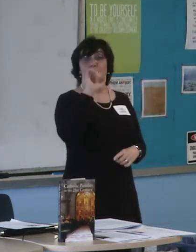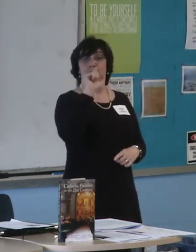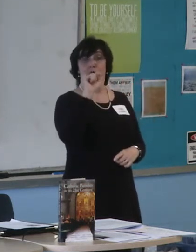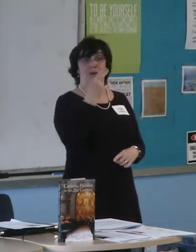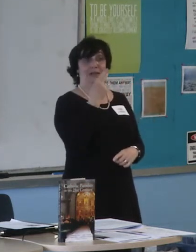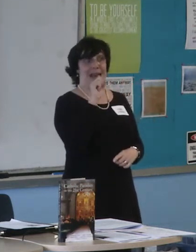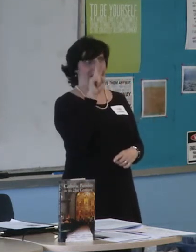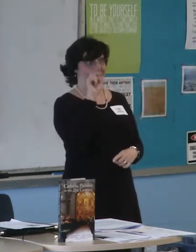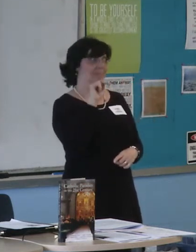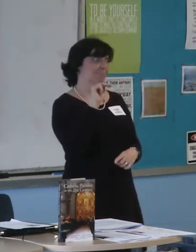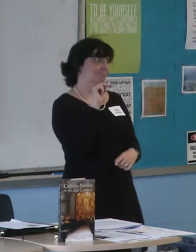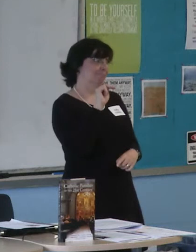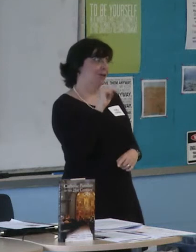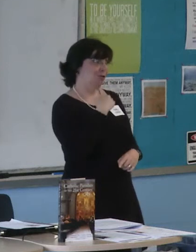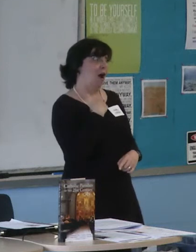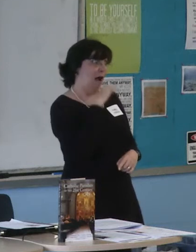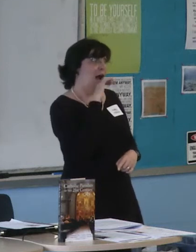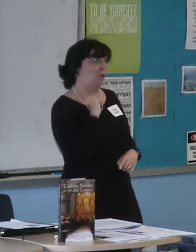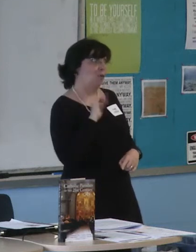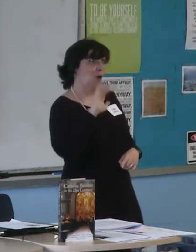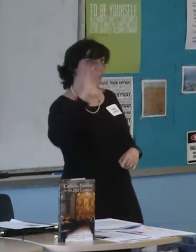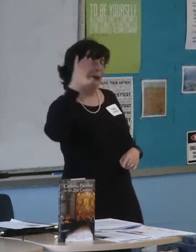dates me a little when I go back that far.